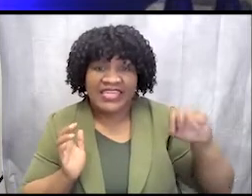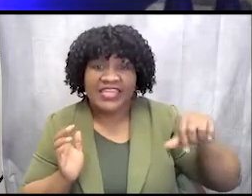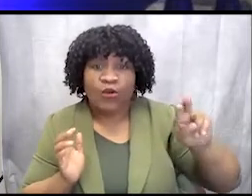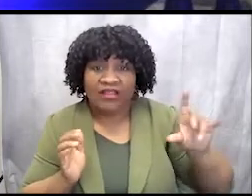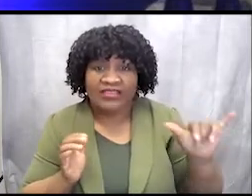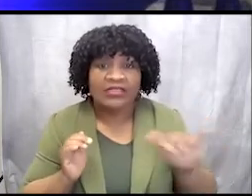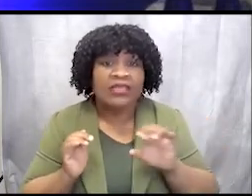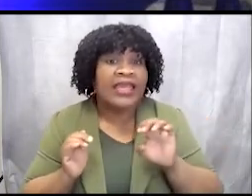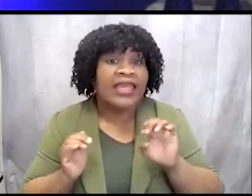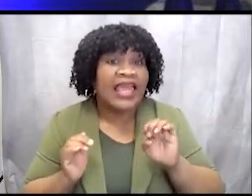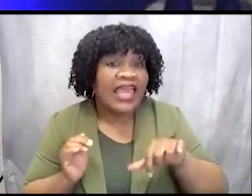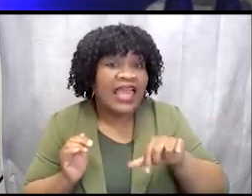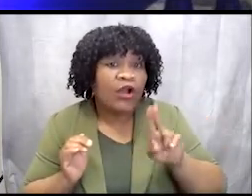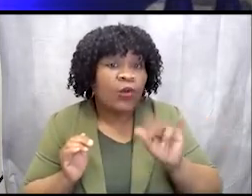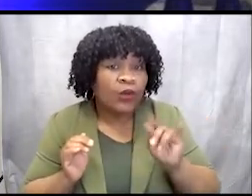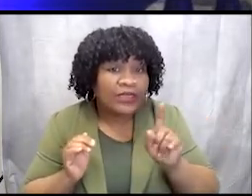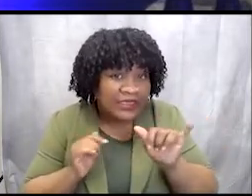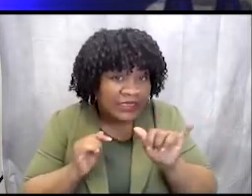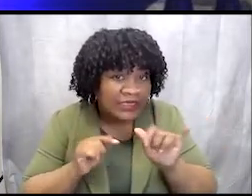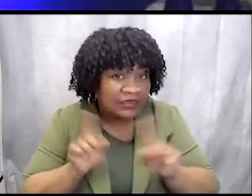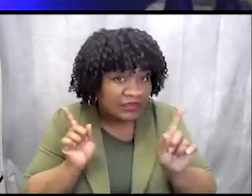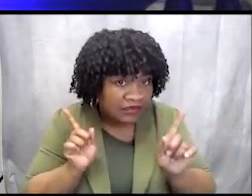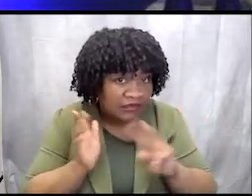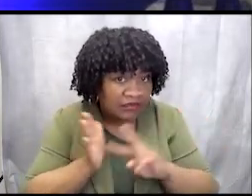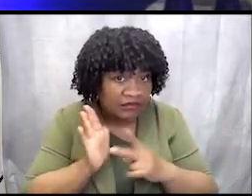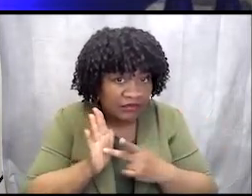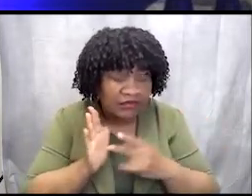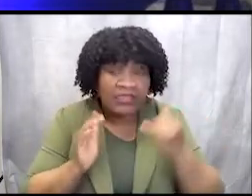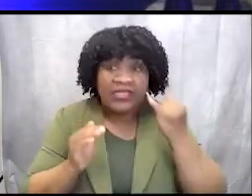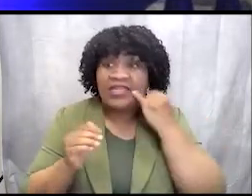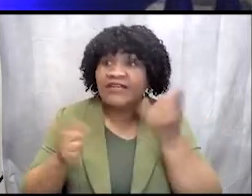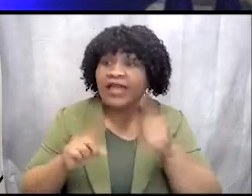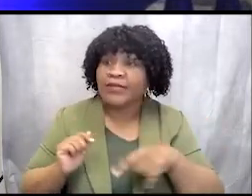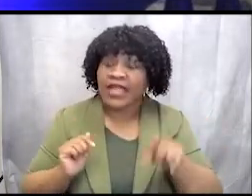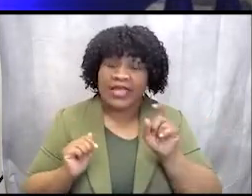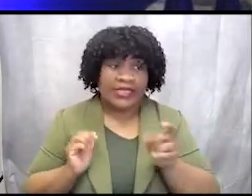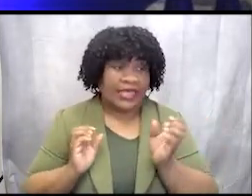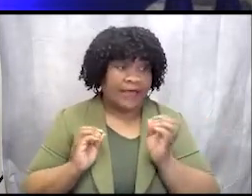Equity is when if I'm in need of much more than you are,